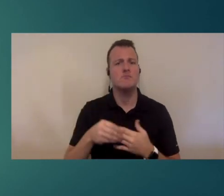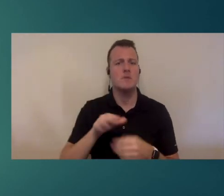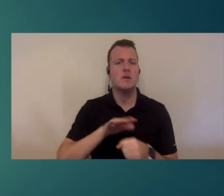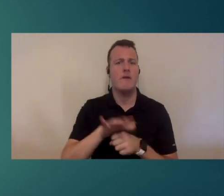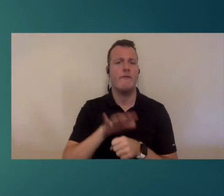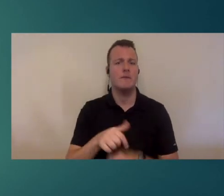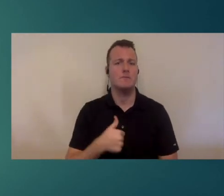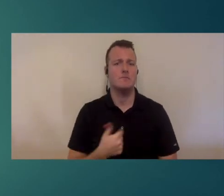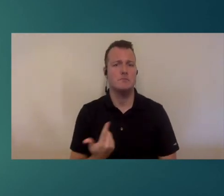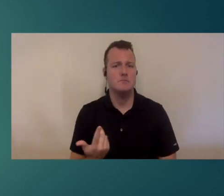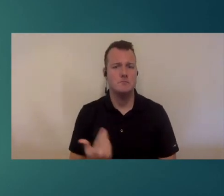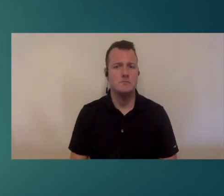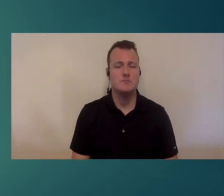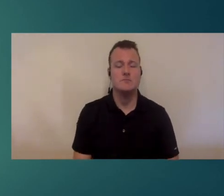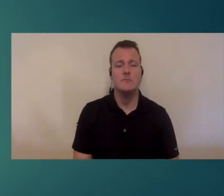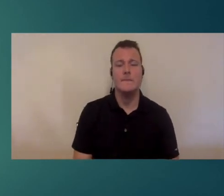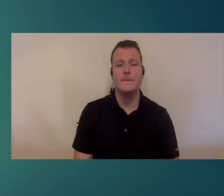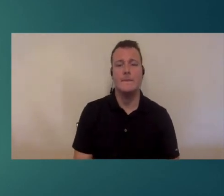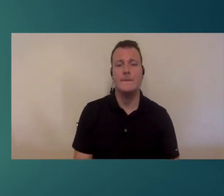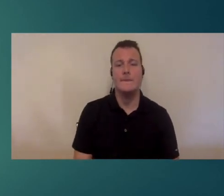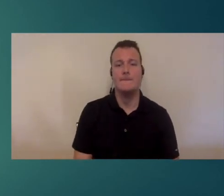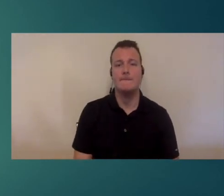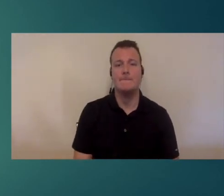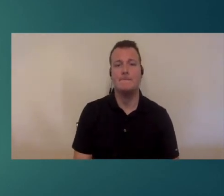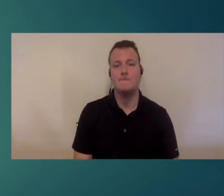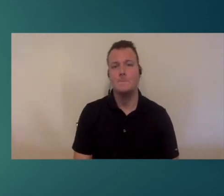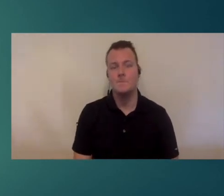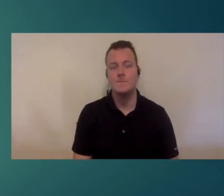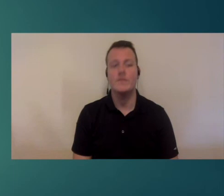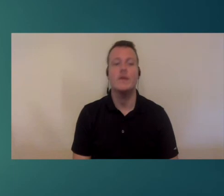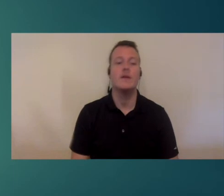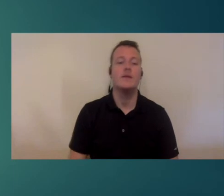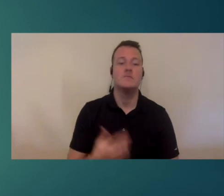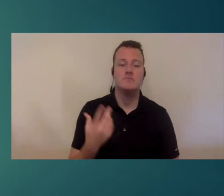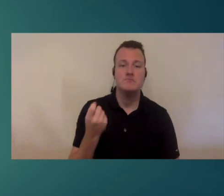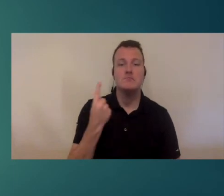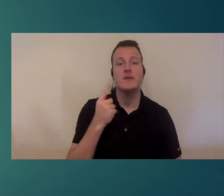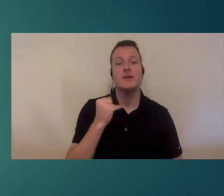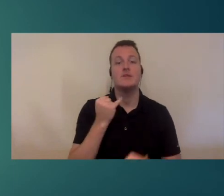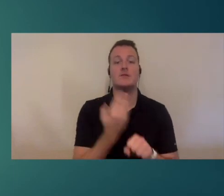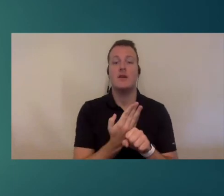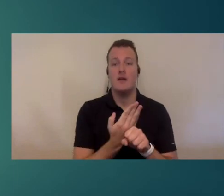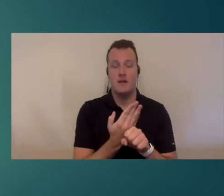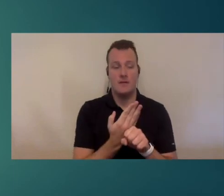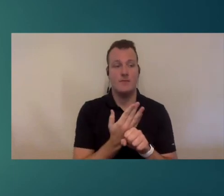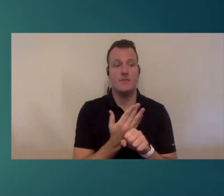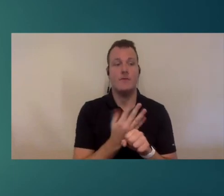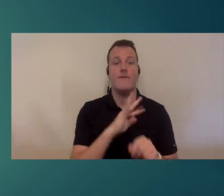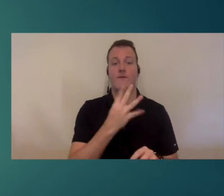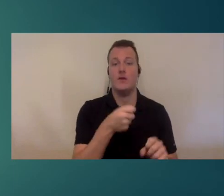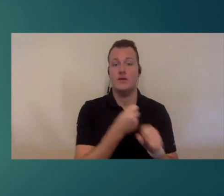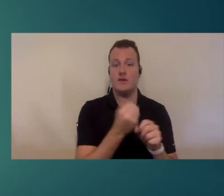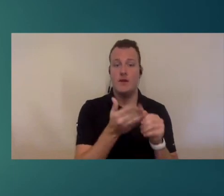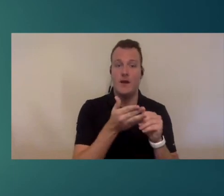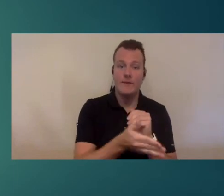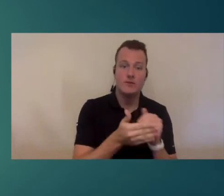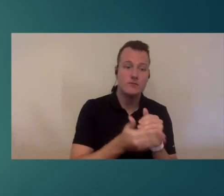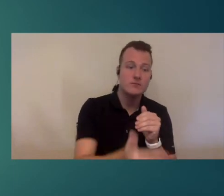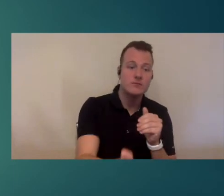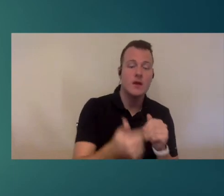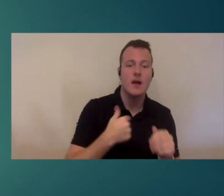Within reason, a job beyond your fourth year, I think is going